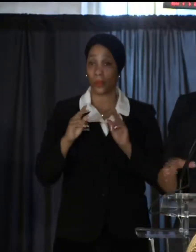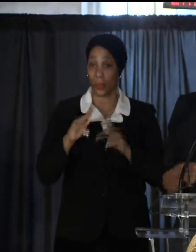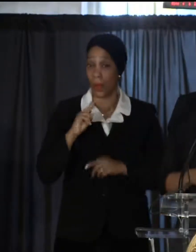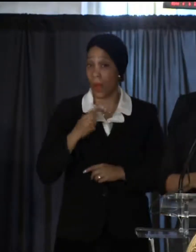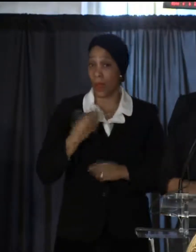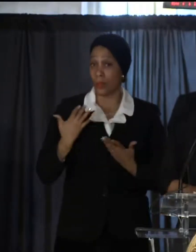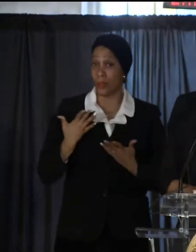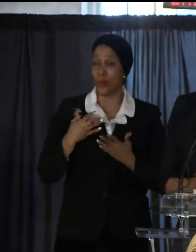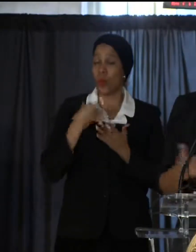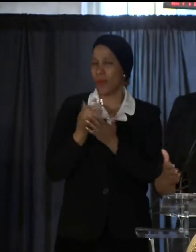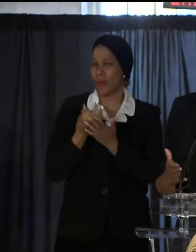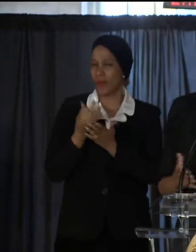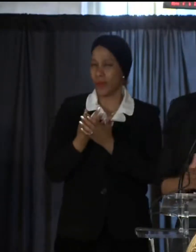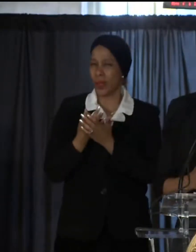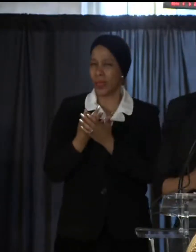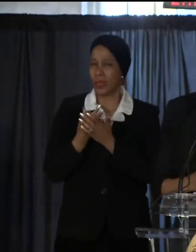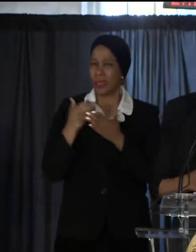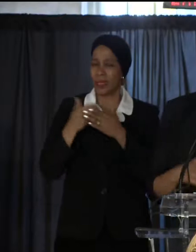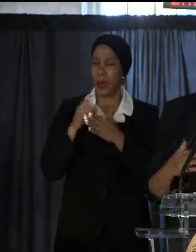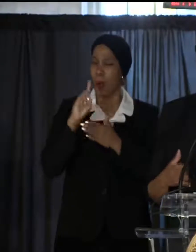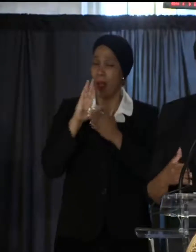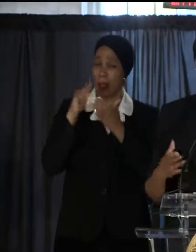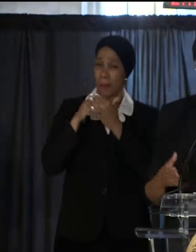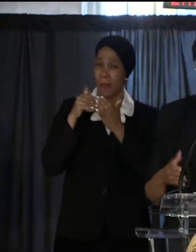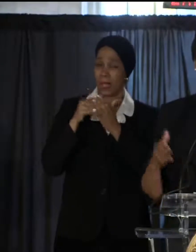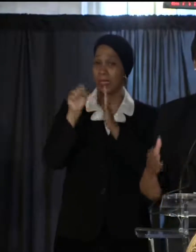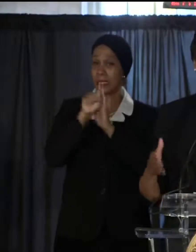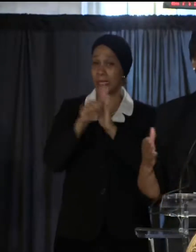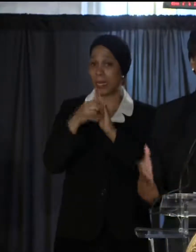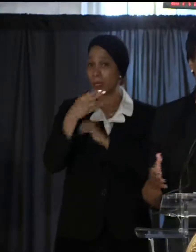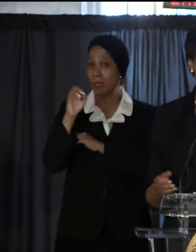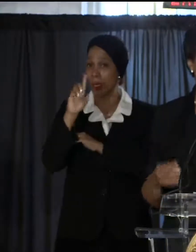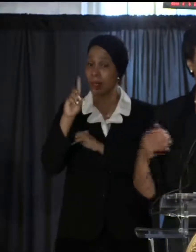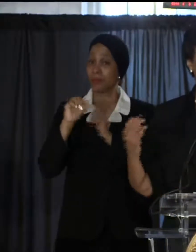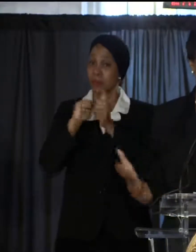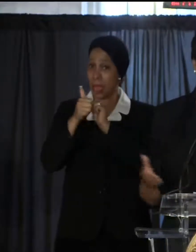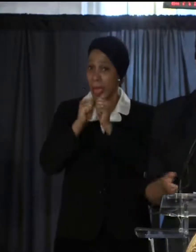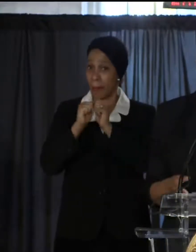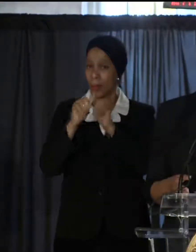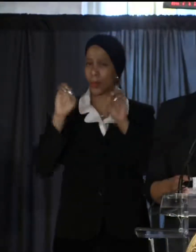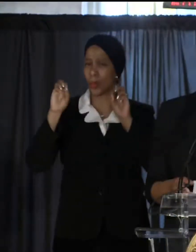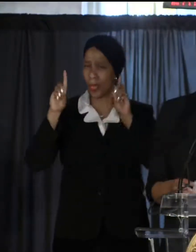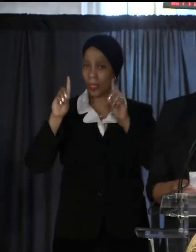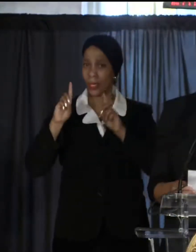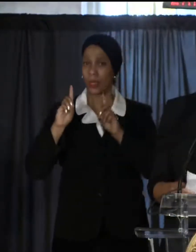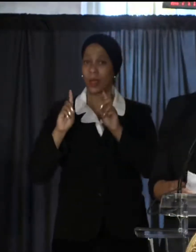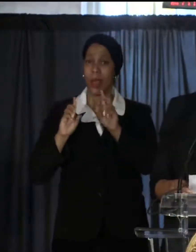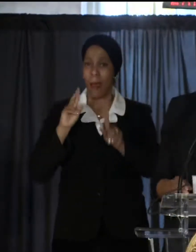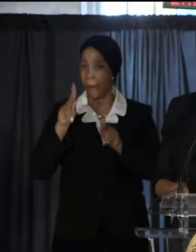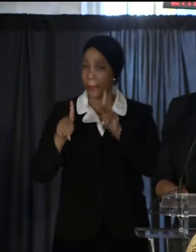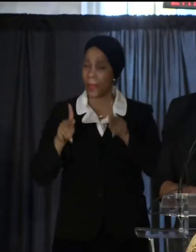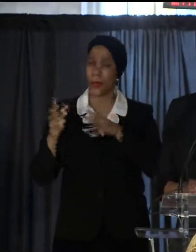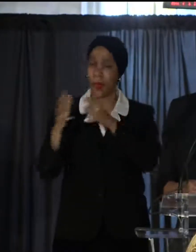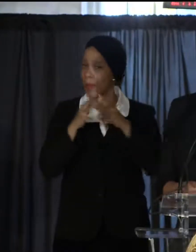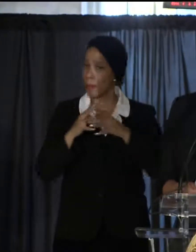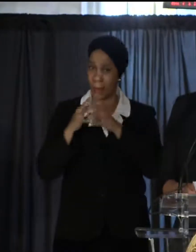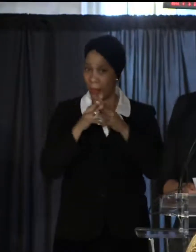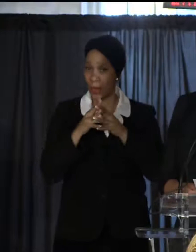FUND A NEARLY MILLION DOLLAR STATEHOOD CAMPAIGN TO EDUCATE OUR FELLOW AMERICANS. SO I HOPE THAT YOU WILL SUPPORT